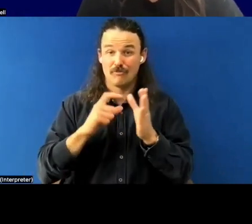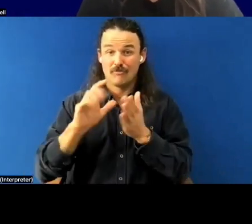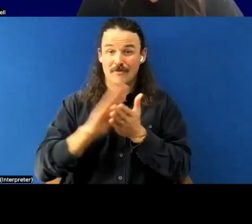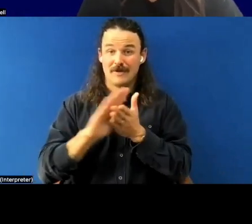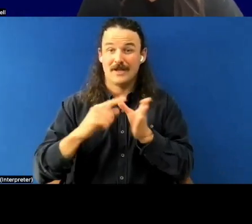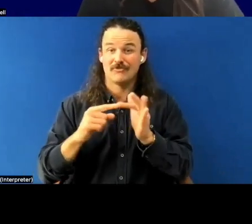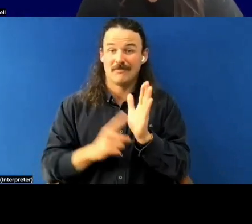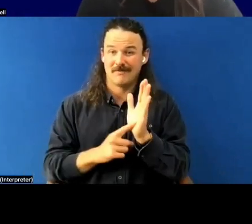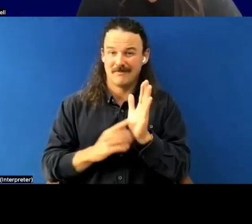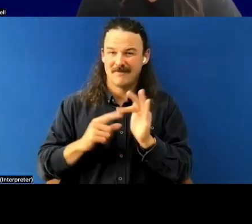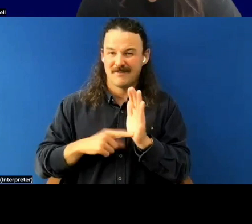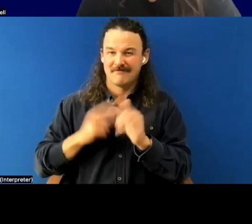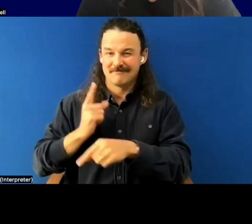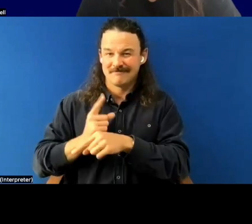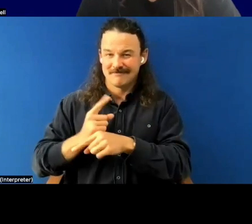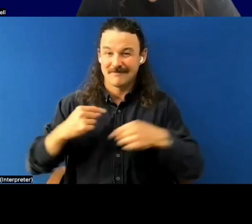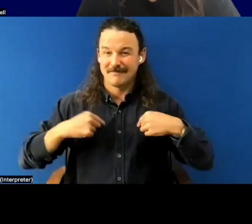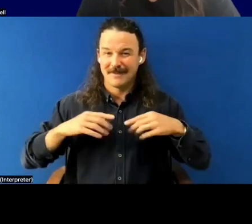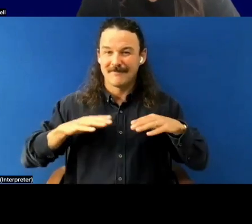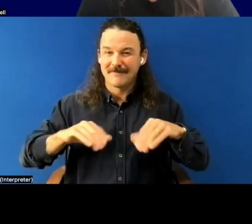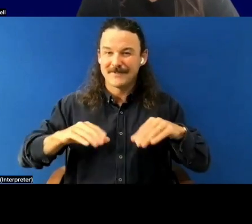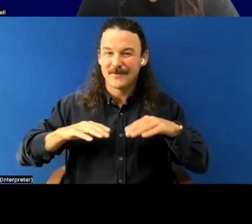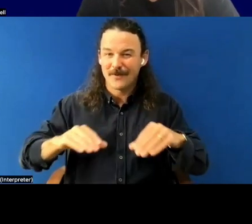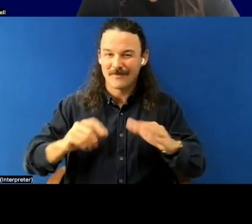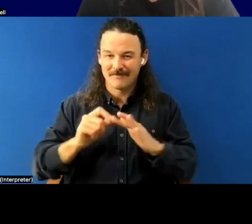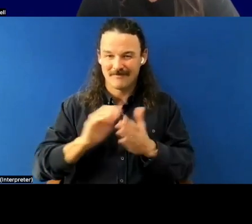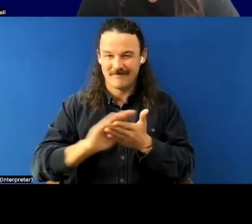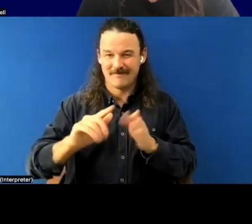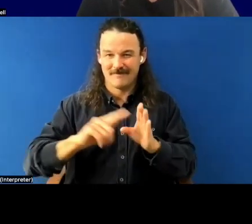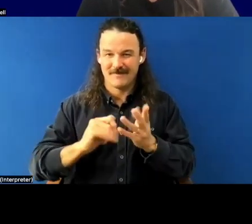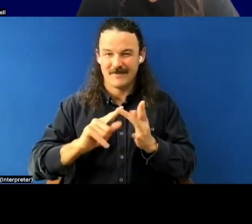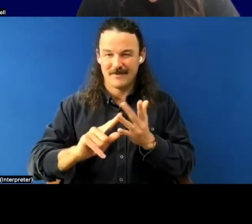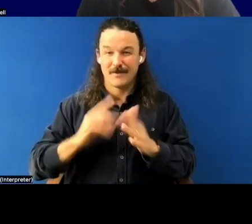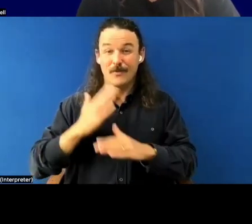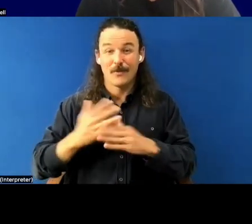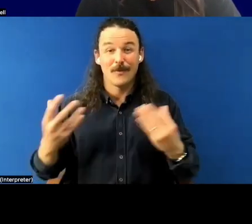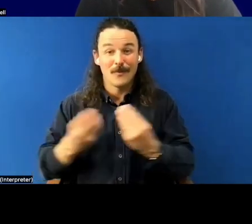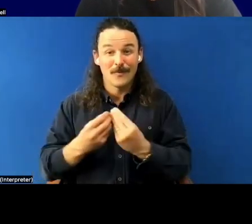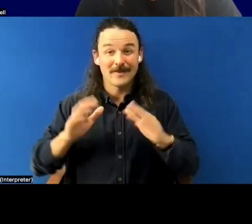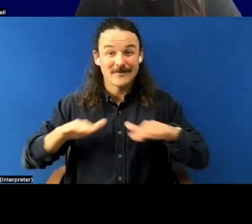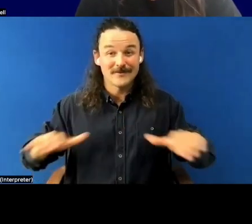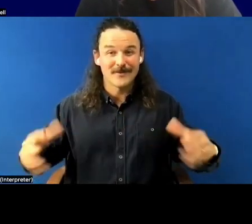I am a physio and I work with kids with complex disability. I love finding